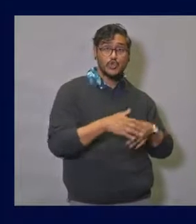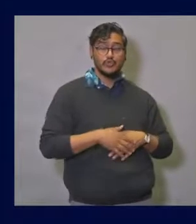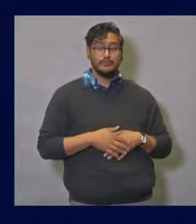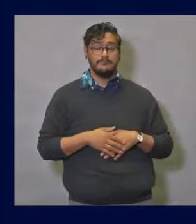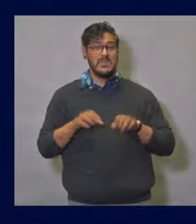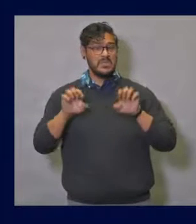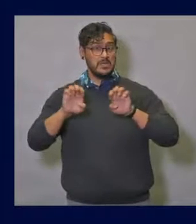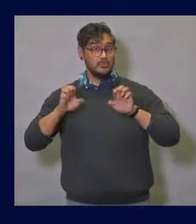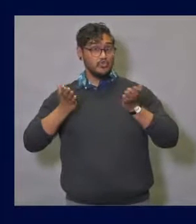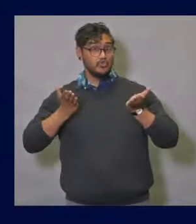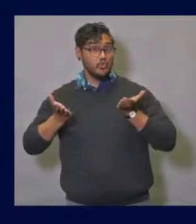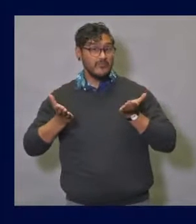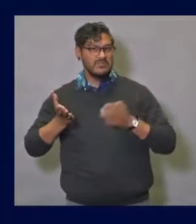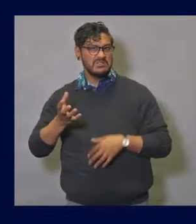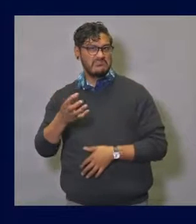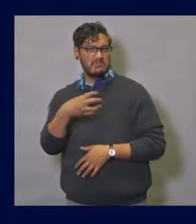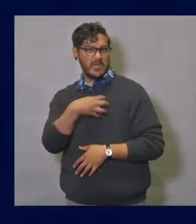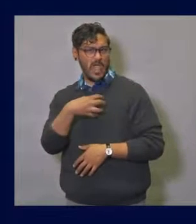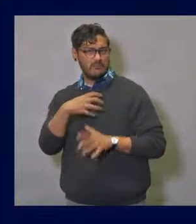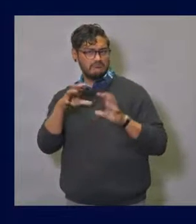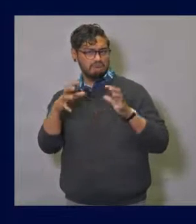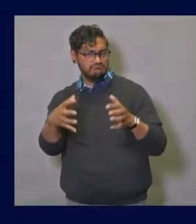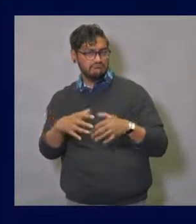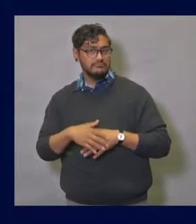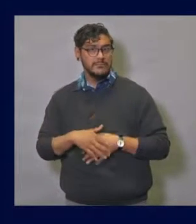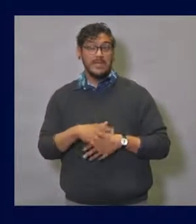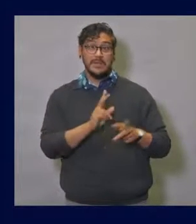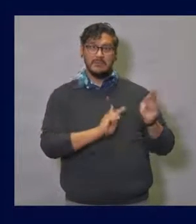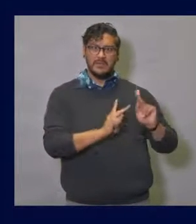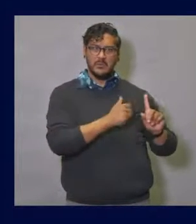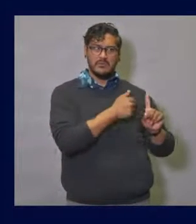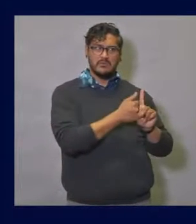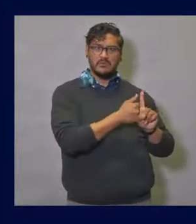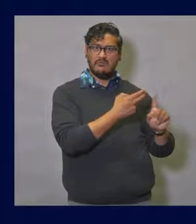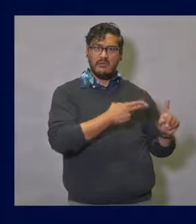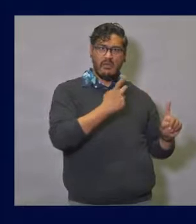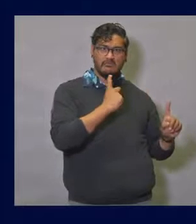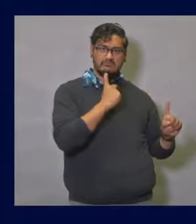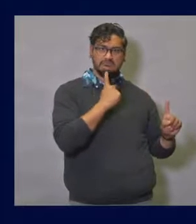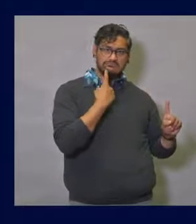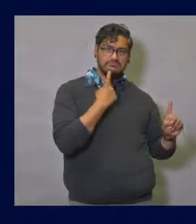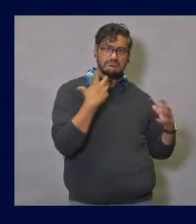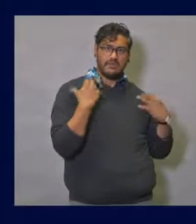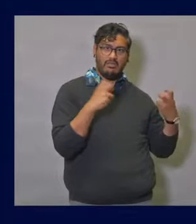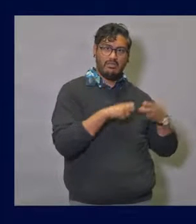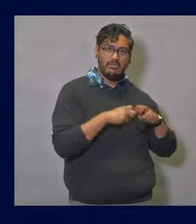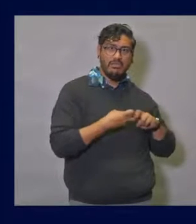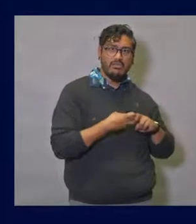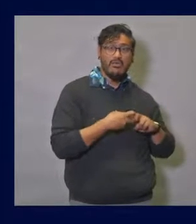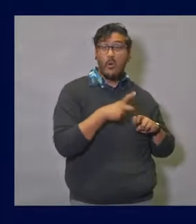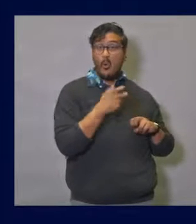AGRICULTURE WORKERS, EMERGENCY SERVICE WORKERS AND